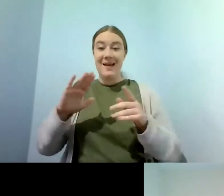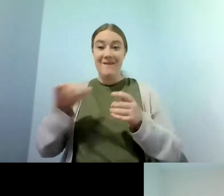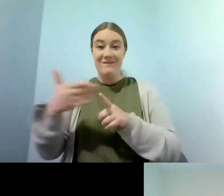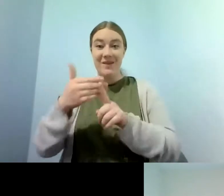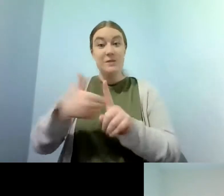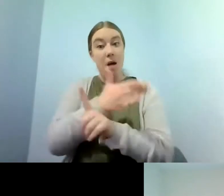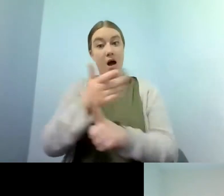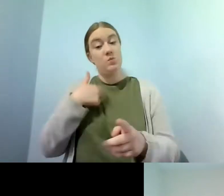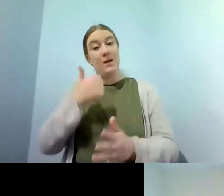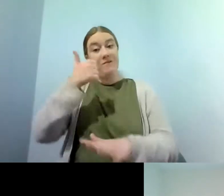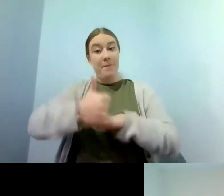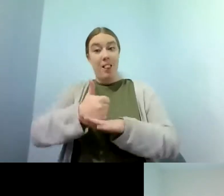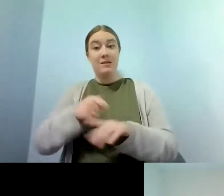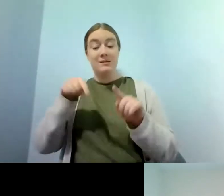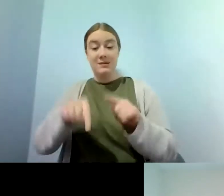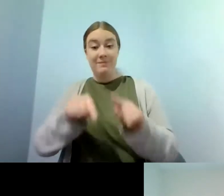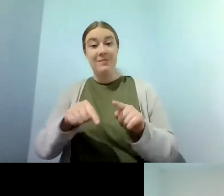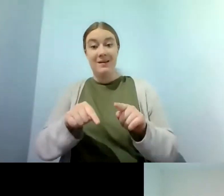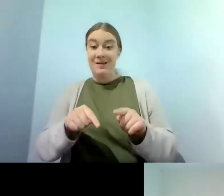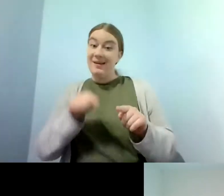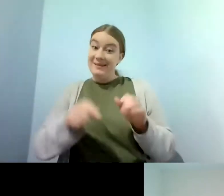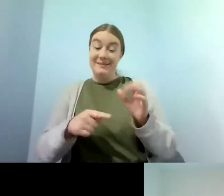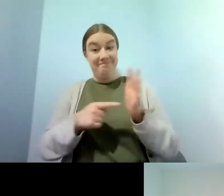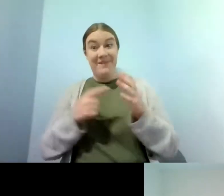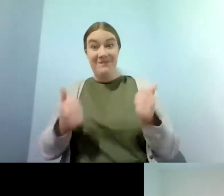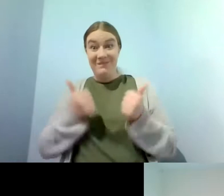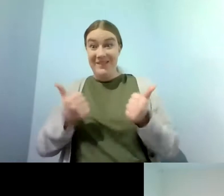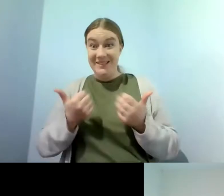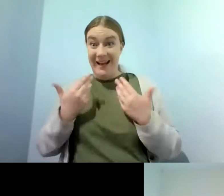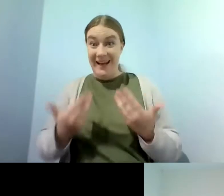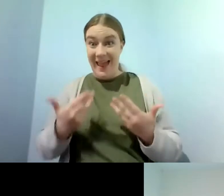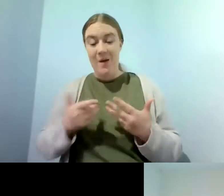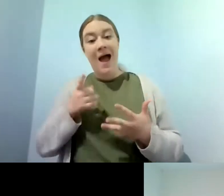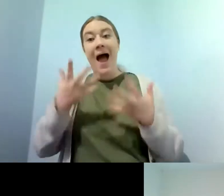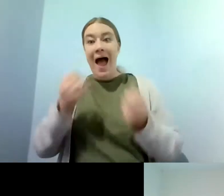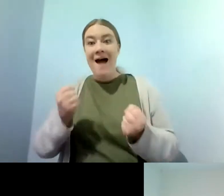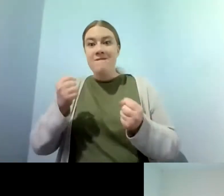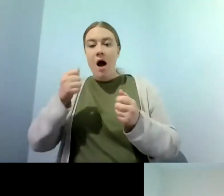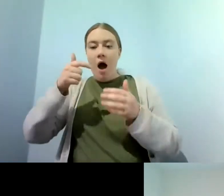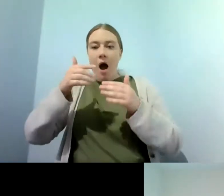um will well it does feature because it's finished now um a unique underwater river viewing gallery